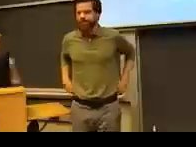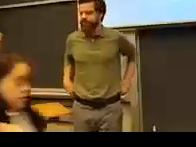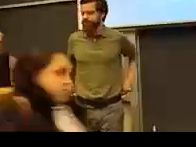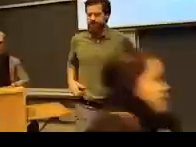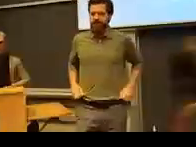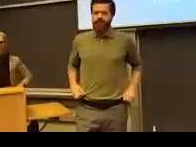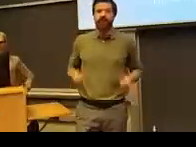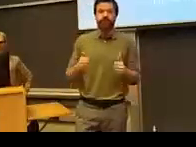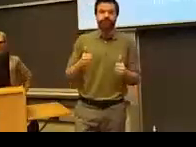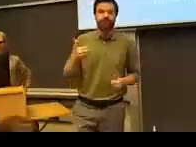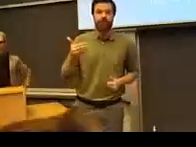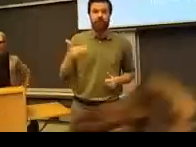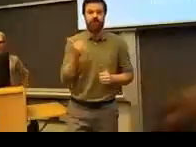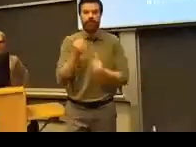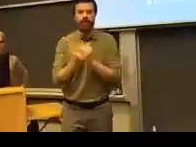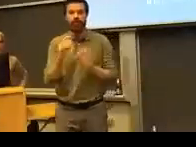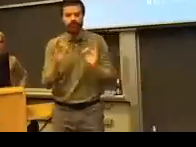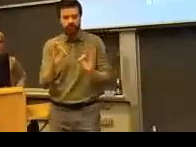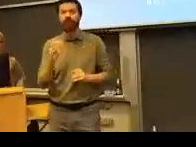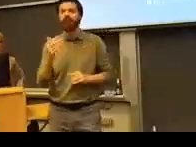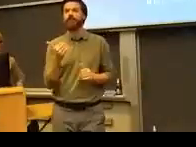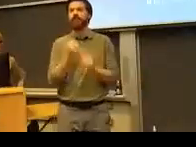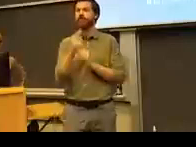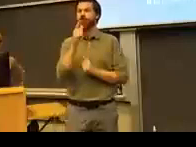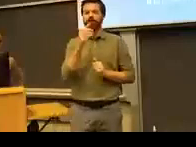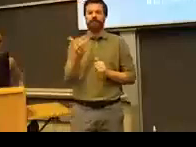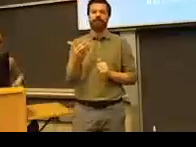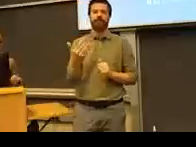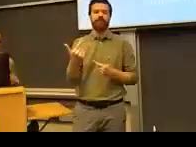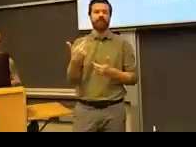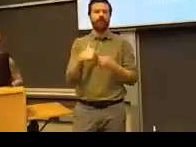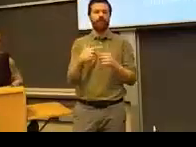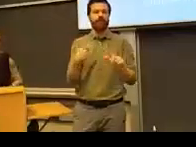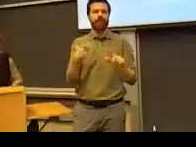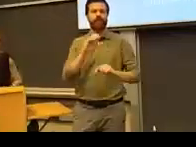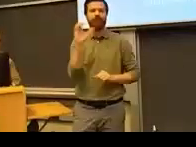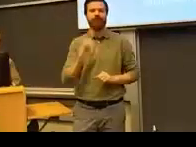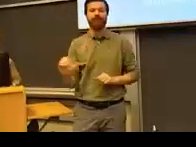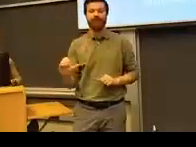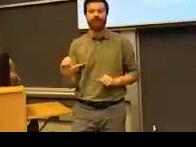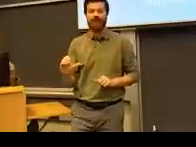well welcome everybody and welcome to everybody who's online I know it's uh I had trouble finding